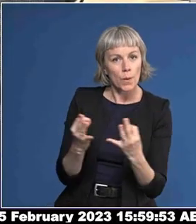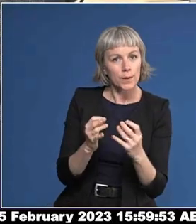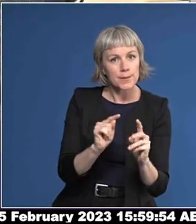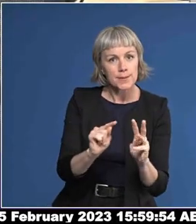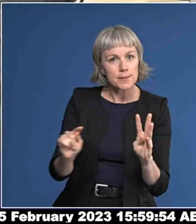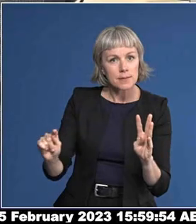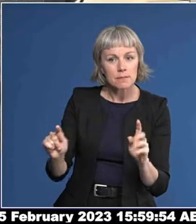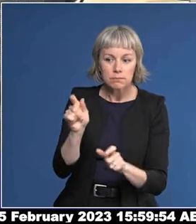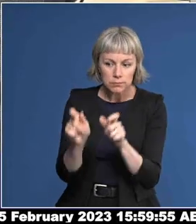choose to be registered.